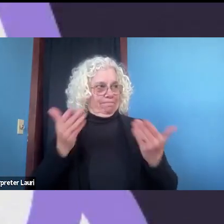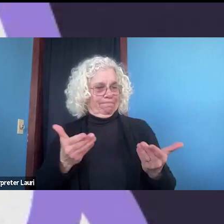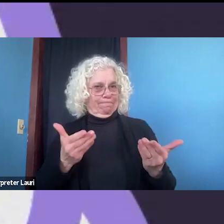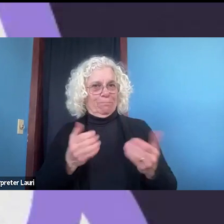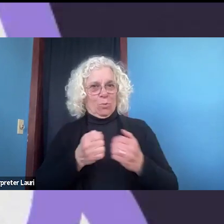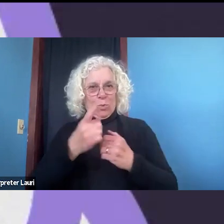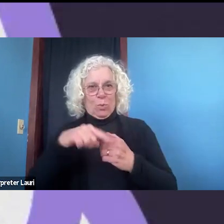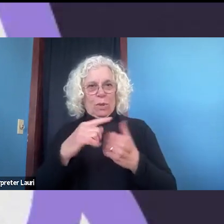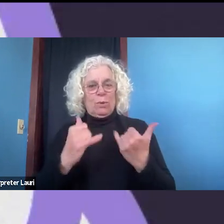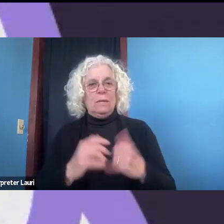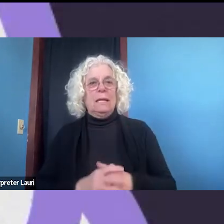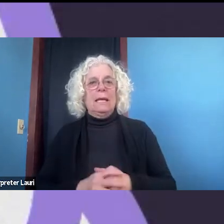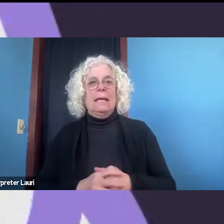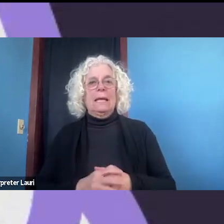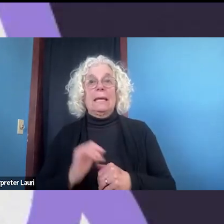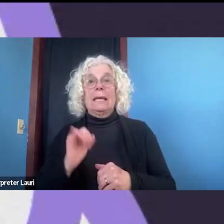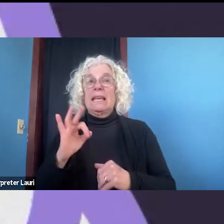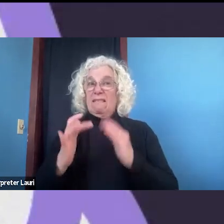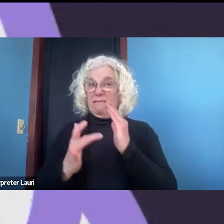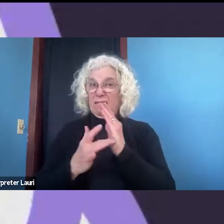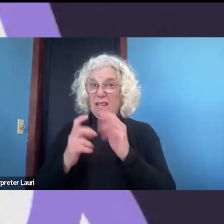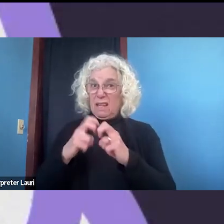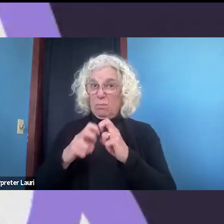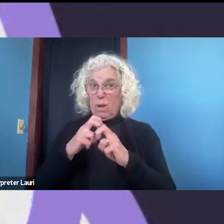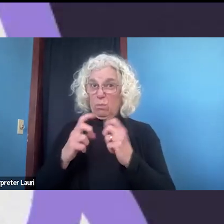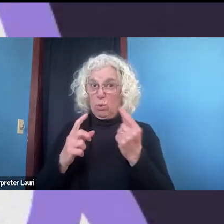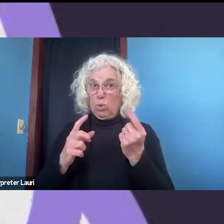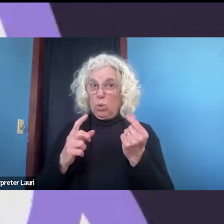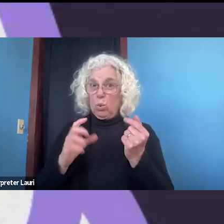Also, if you have any technical needs, please send a chat to my colleague April.